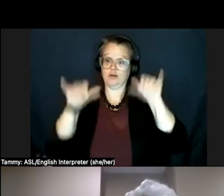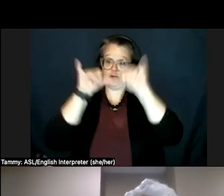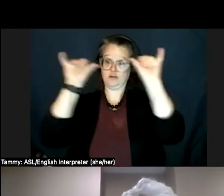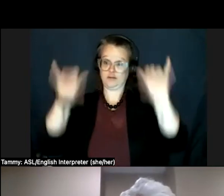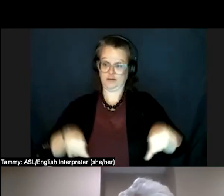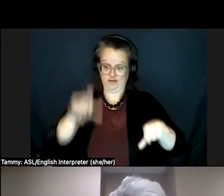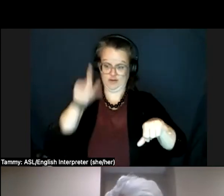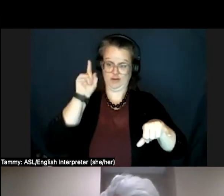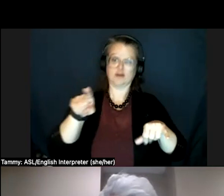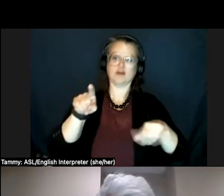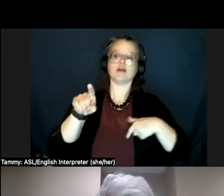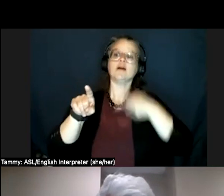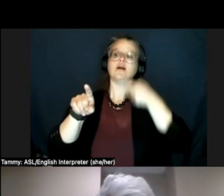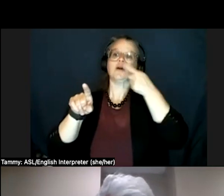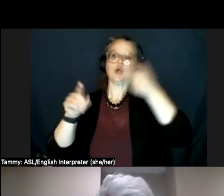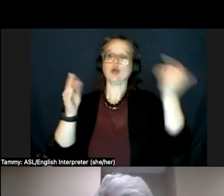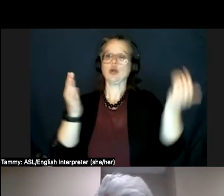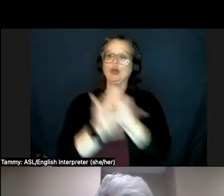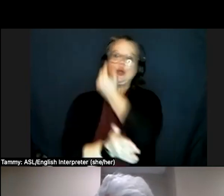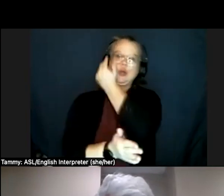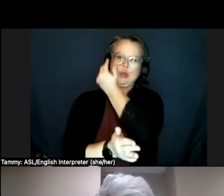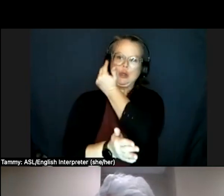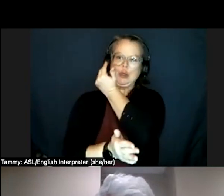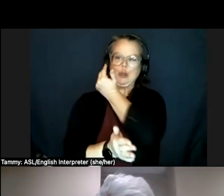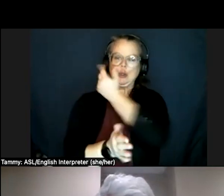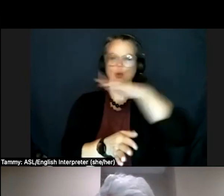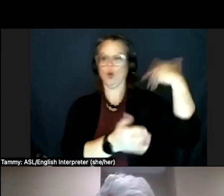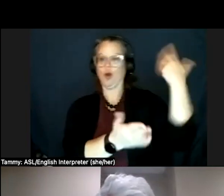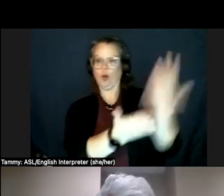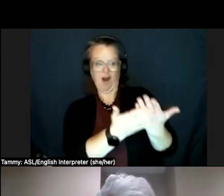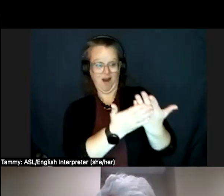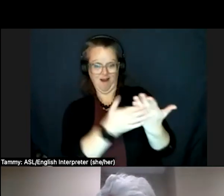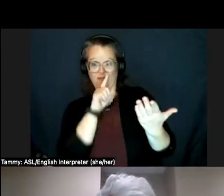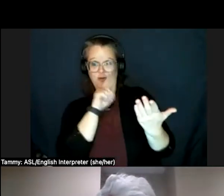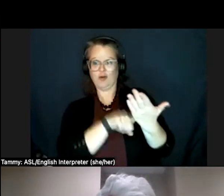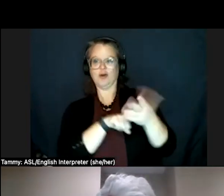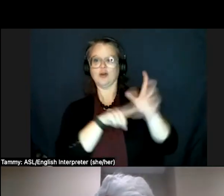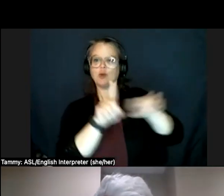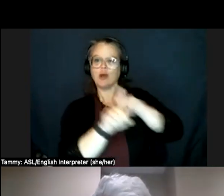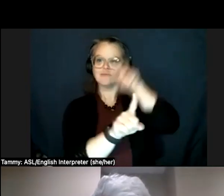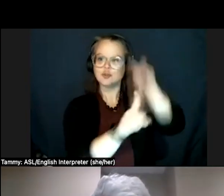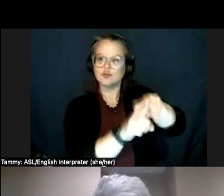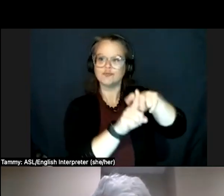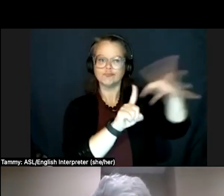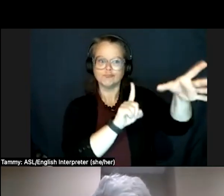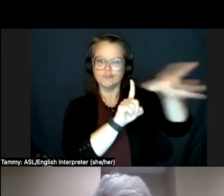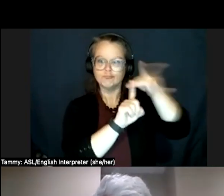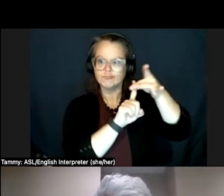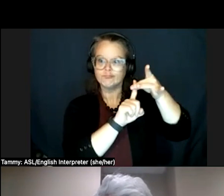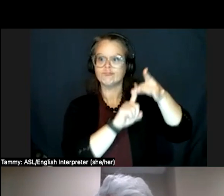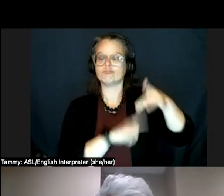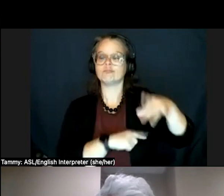have to regularly import. What's happening now is that transportation technology has moved up. It's